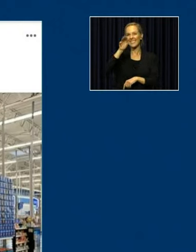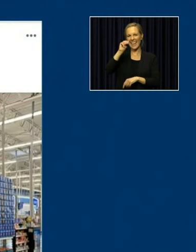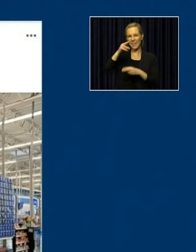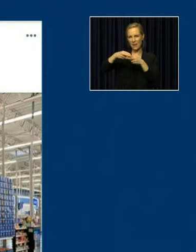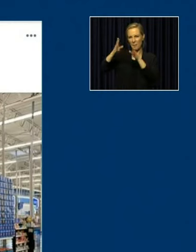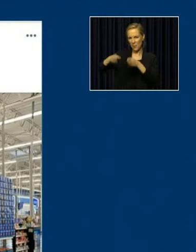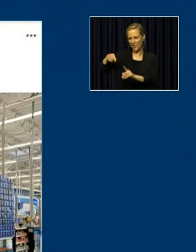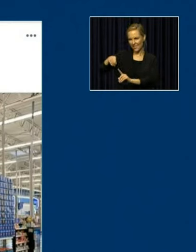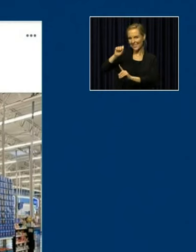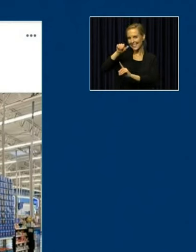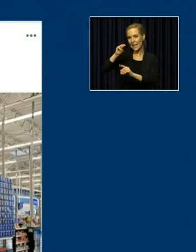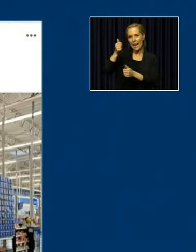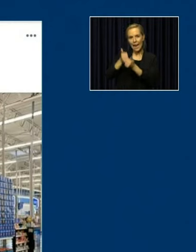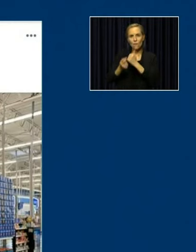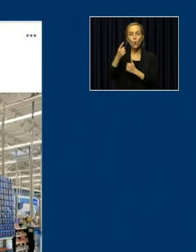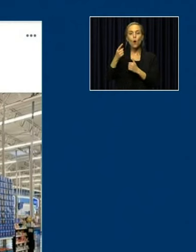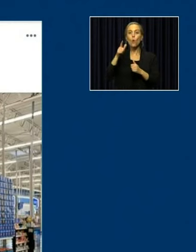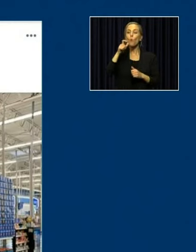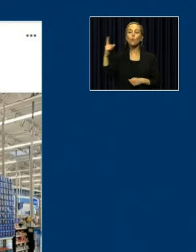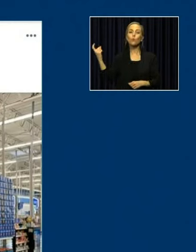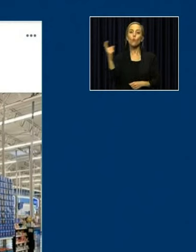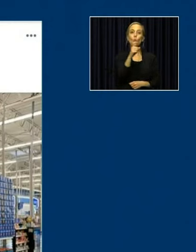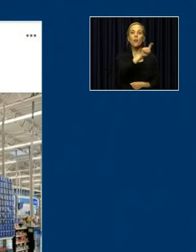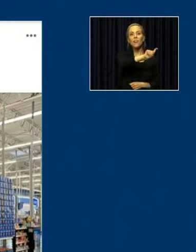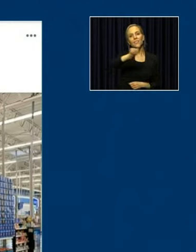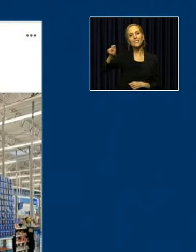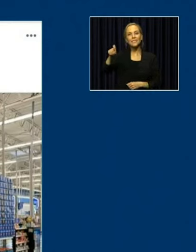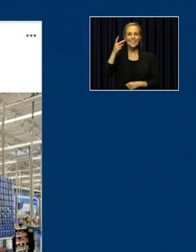IF THAT DOESN'T WORK CALL THE